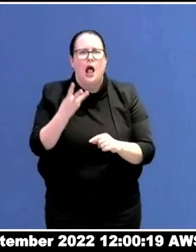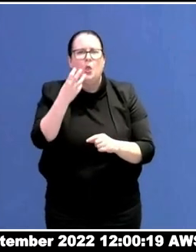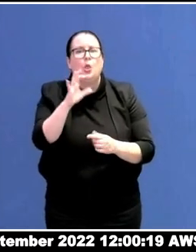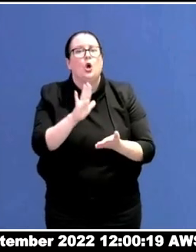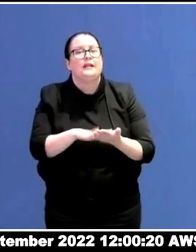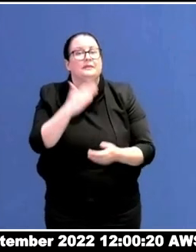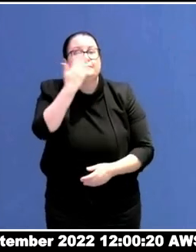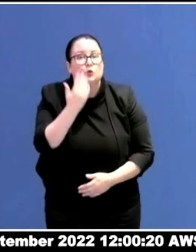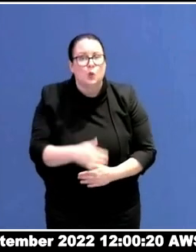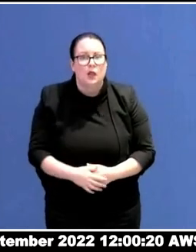Sometimes a day.